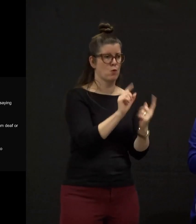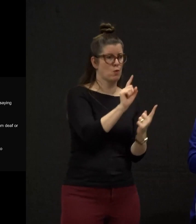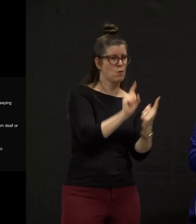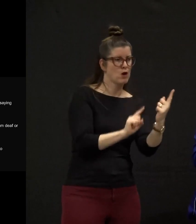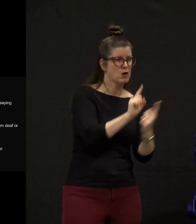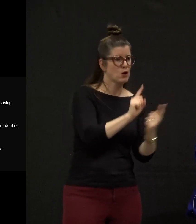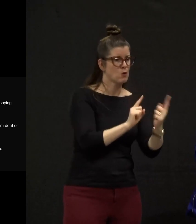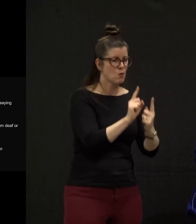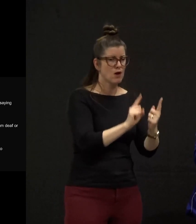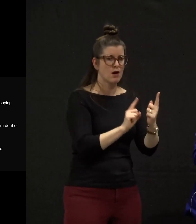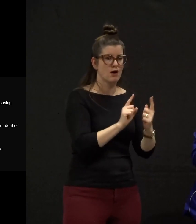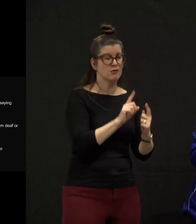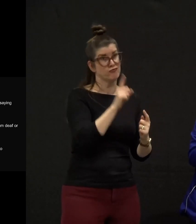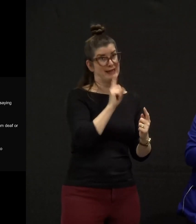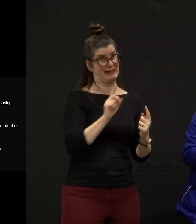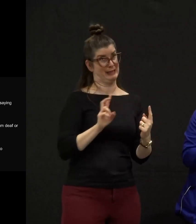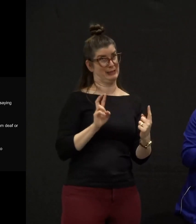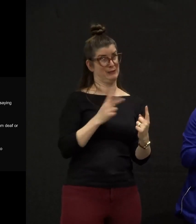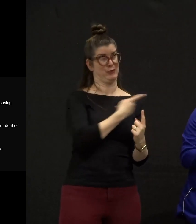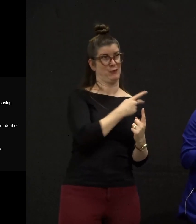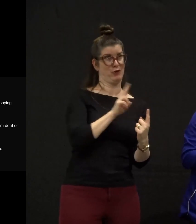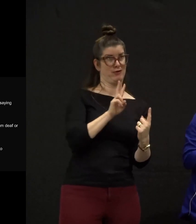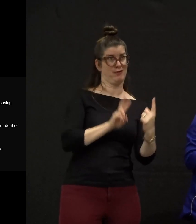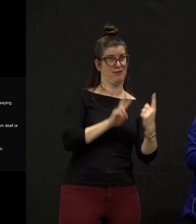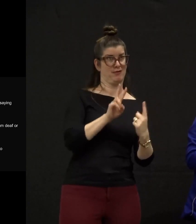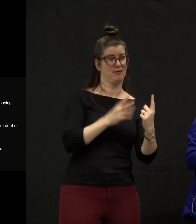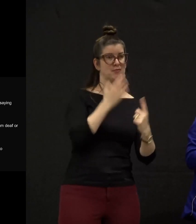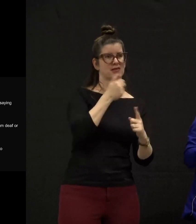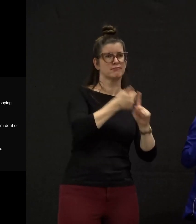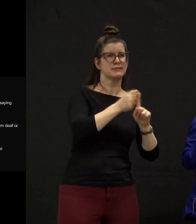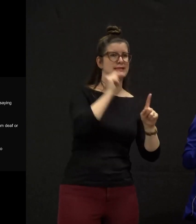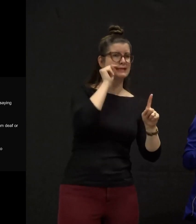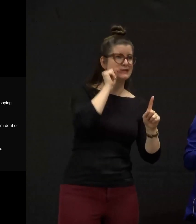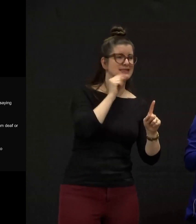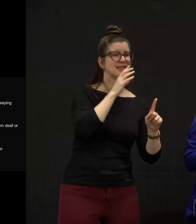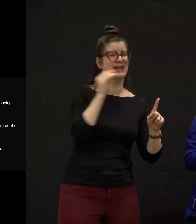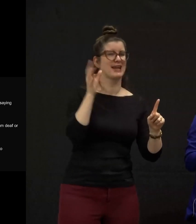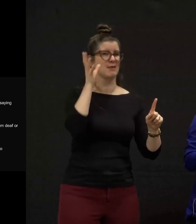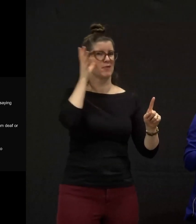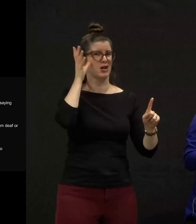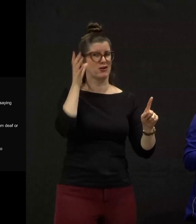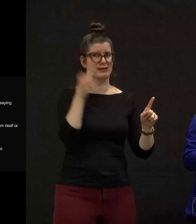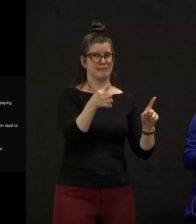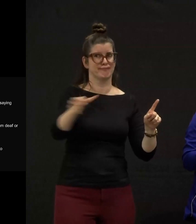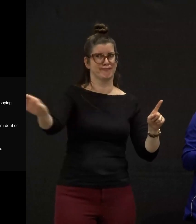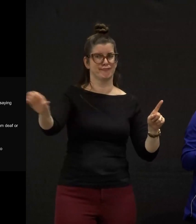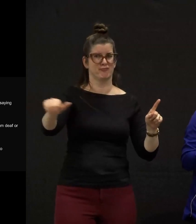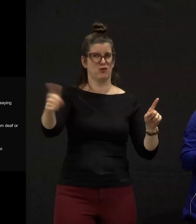where actually we were two-on-one with this kiddo because she was a teen and parents were in a different setting at that time,